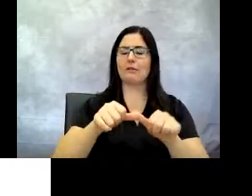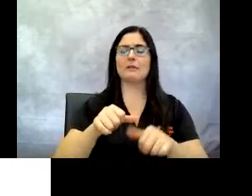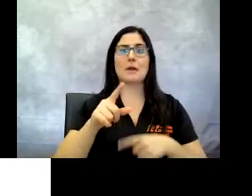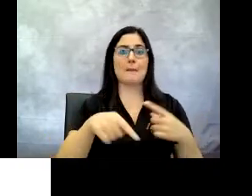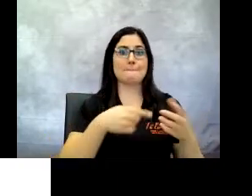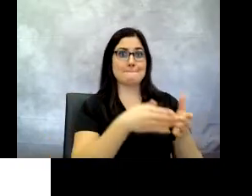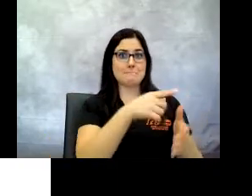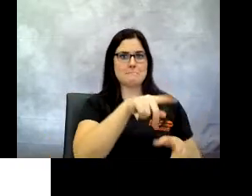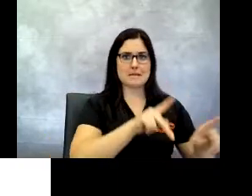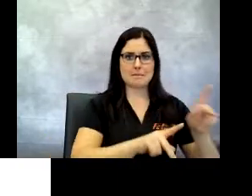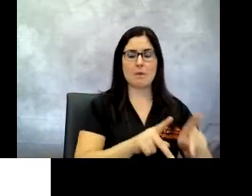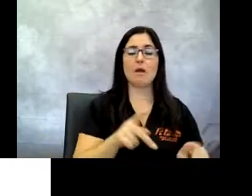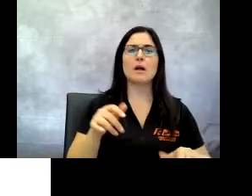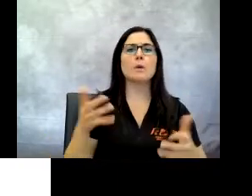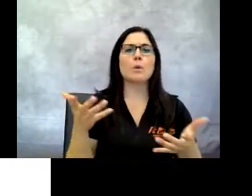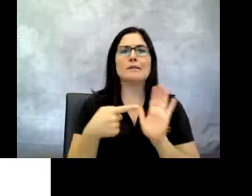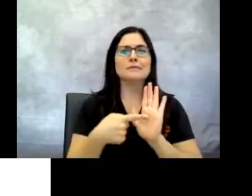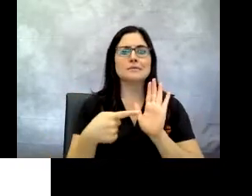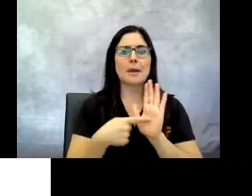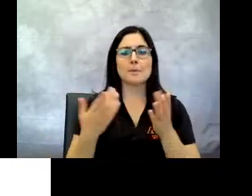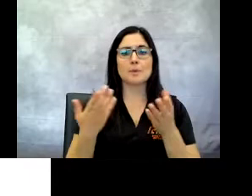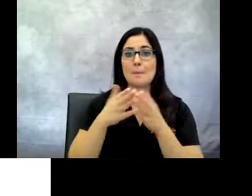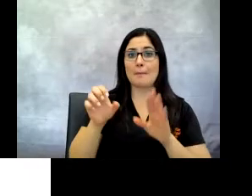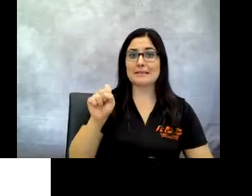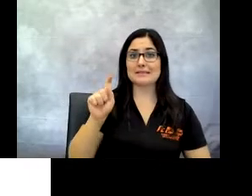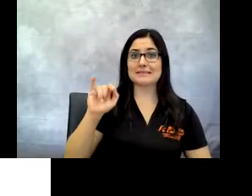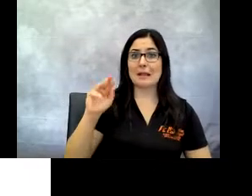examples of the public stigma can be found in the news